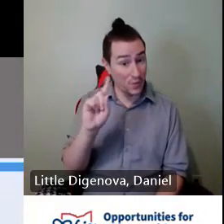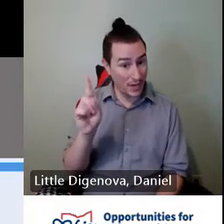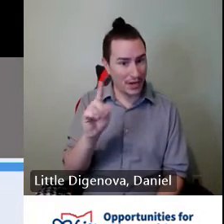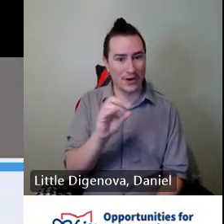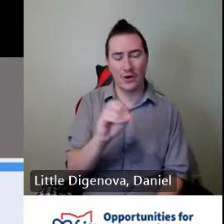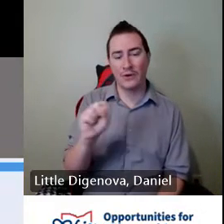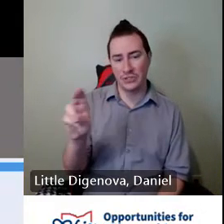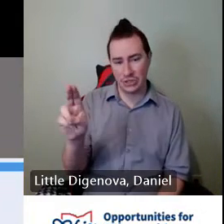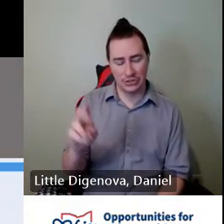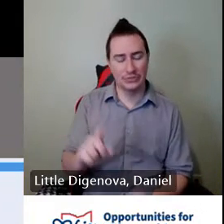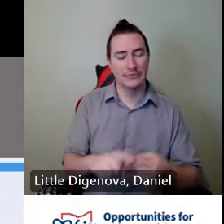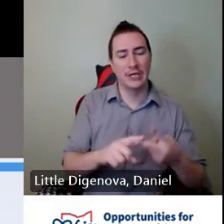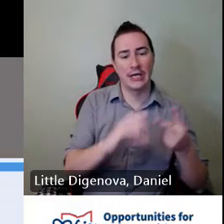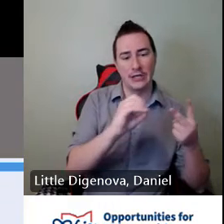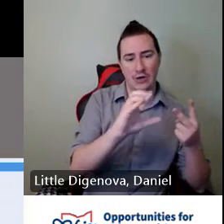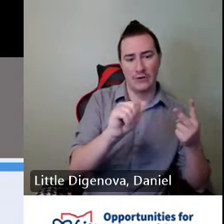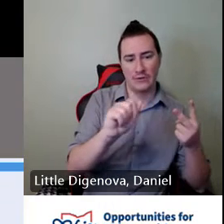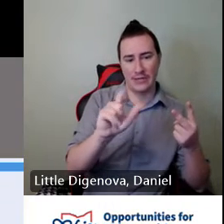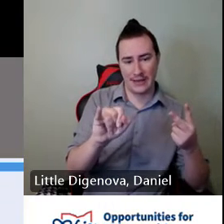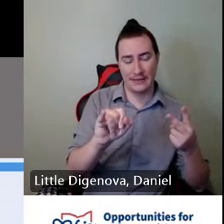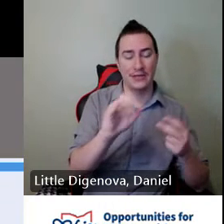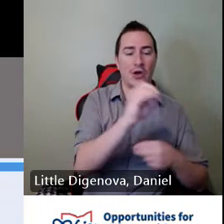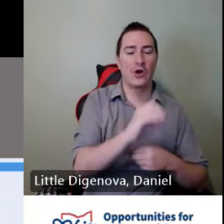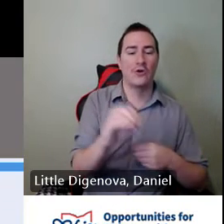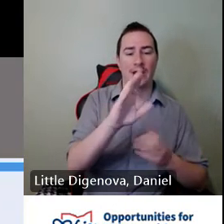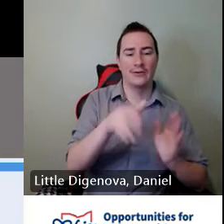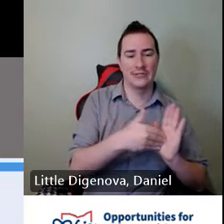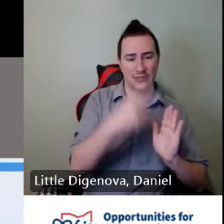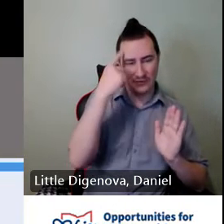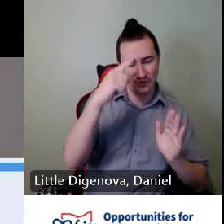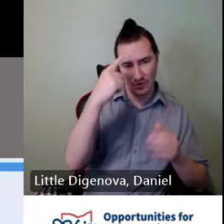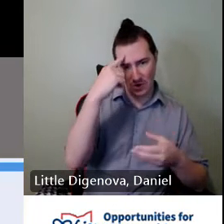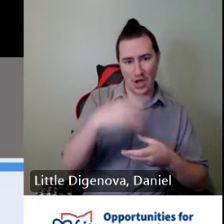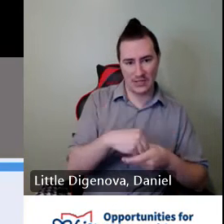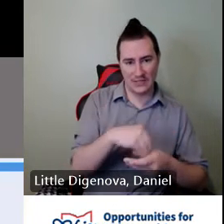the Ohio Center for Autism and Low Incidence. Julia, what else?